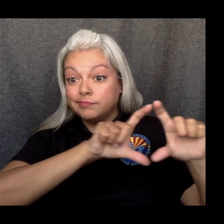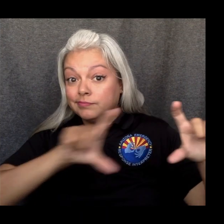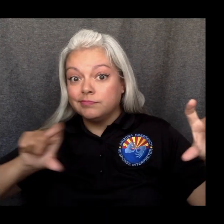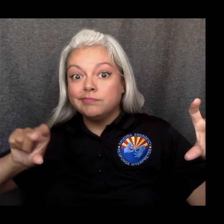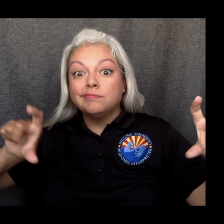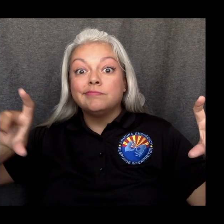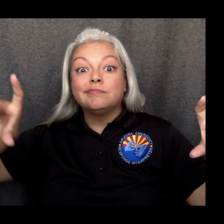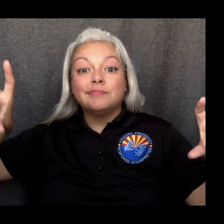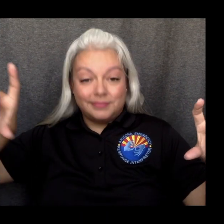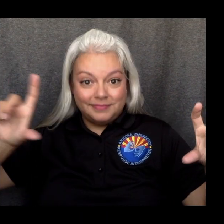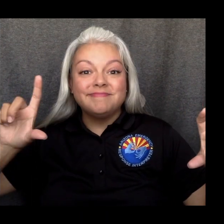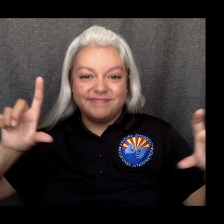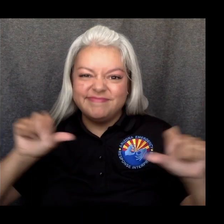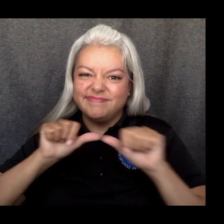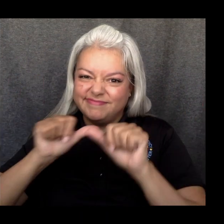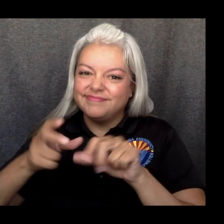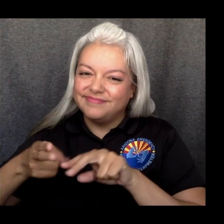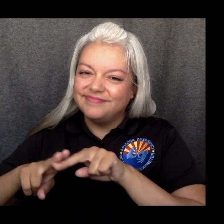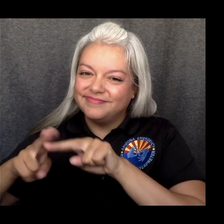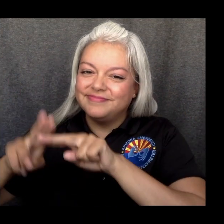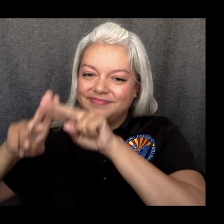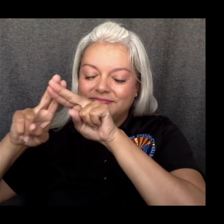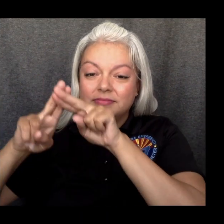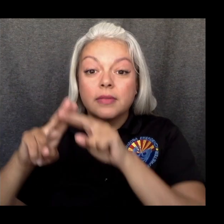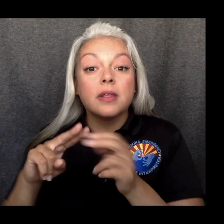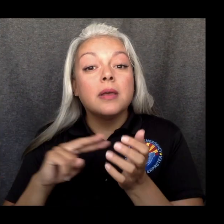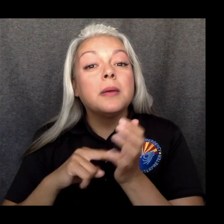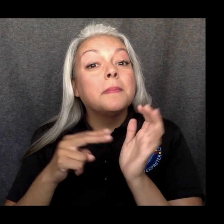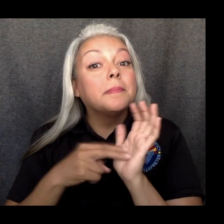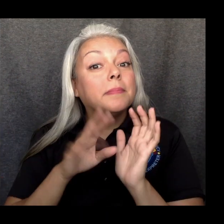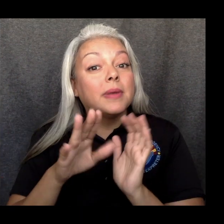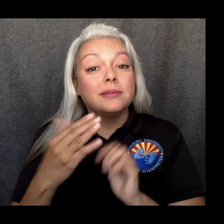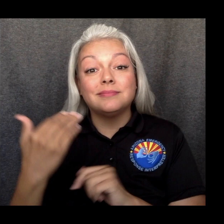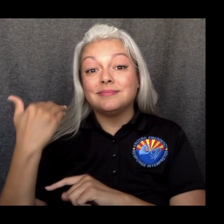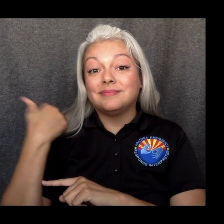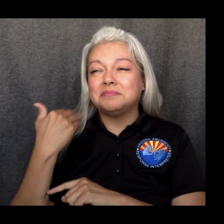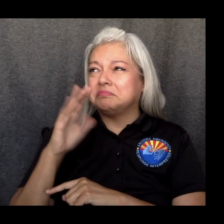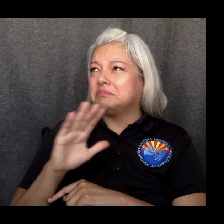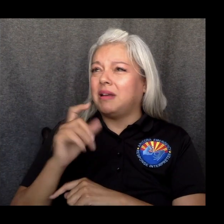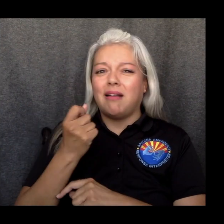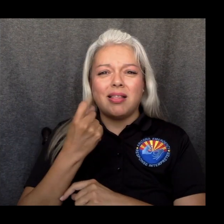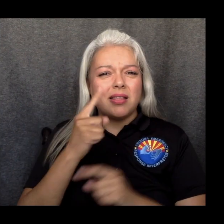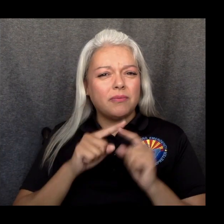What’s important to recall is that we had a very long period of time - actually 11 -12